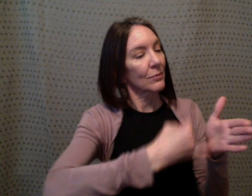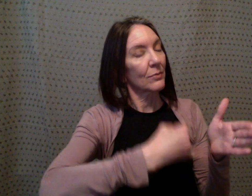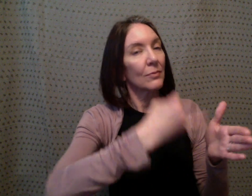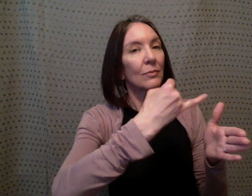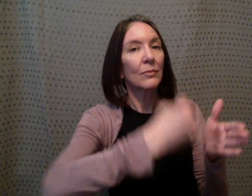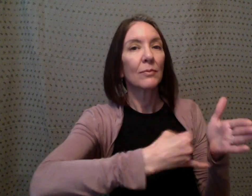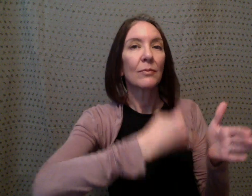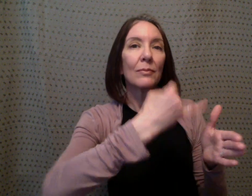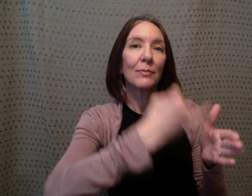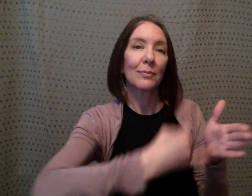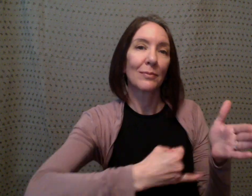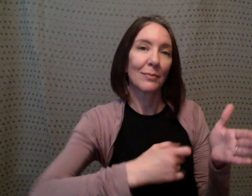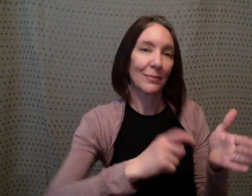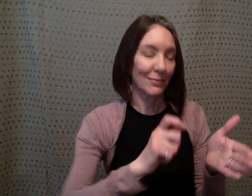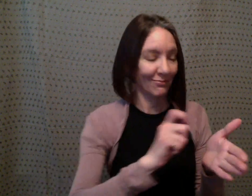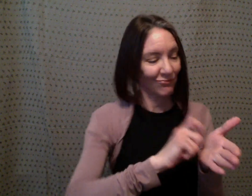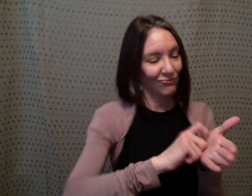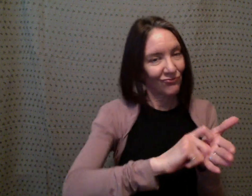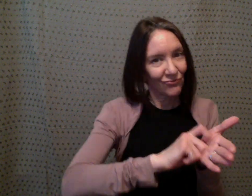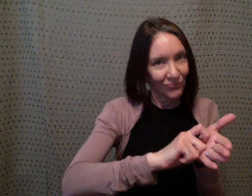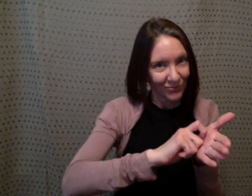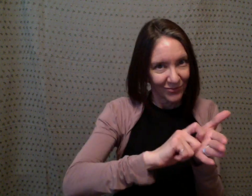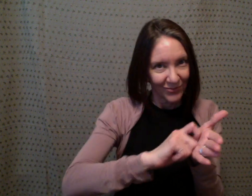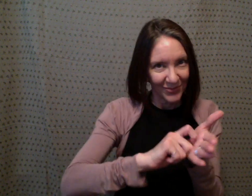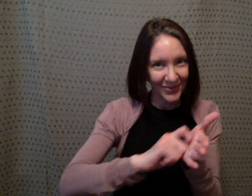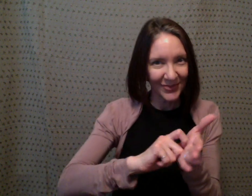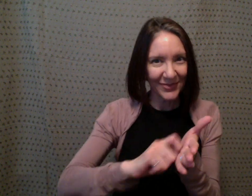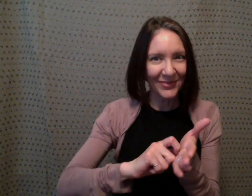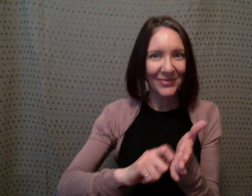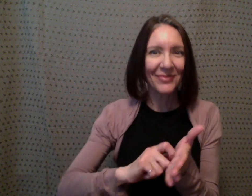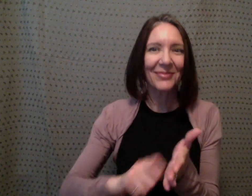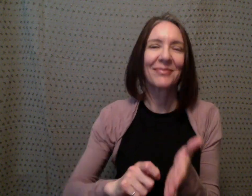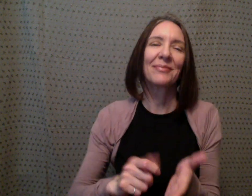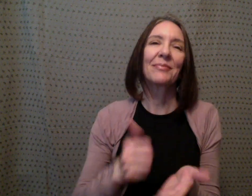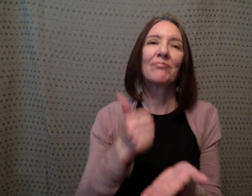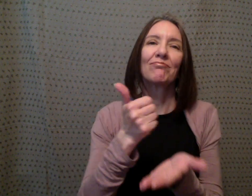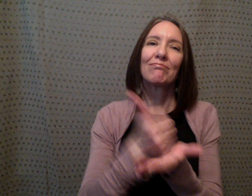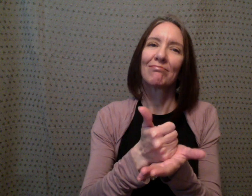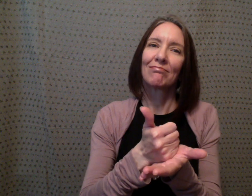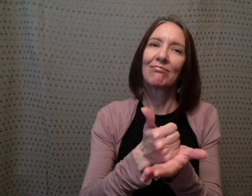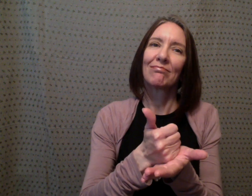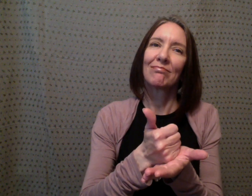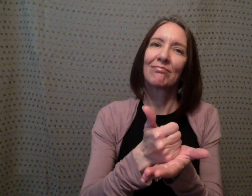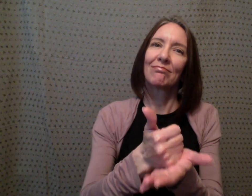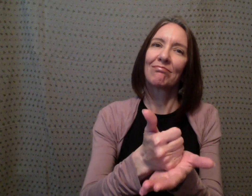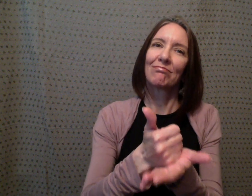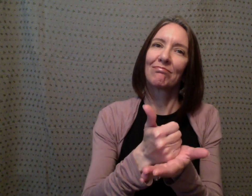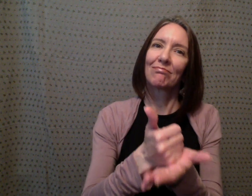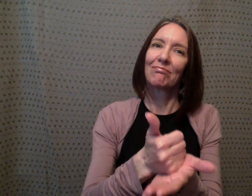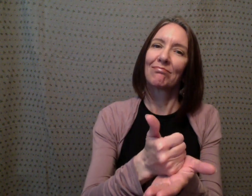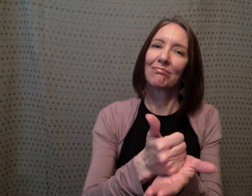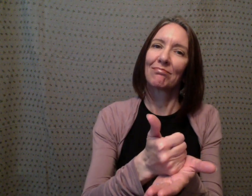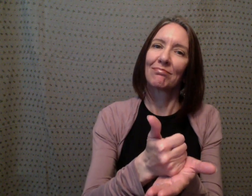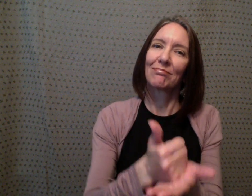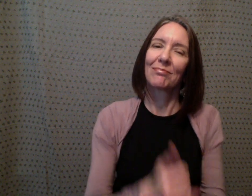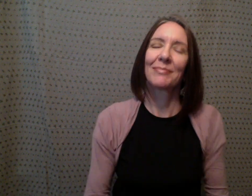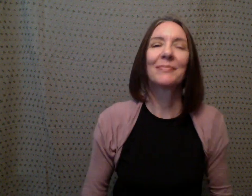draw, right help